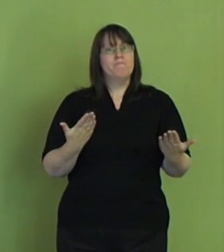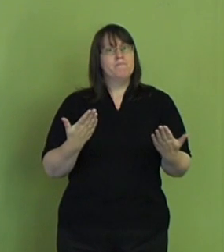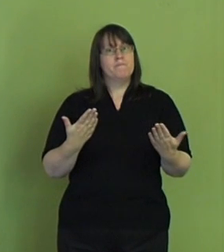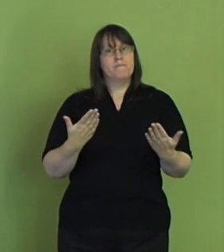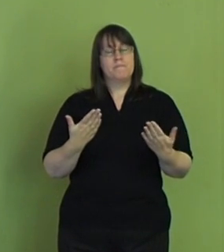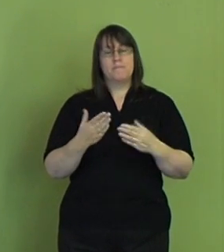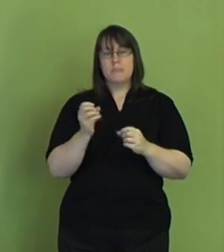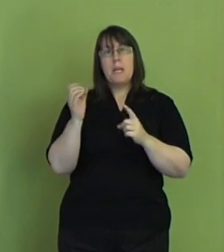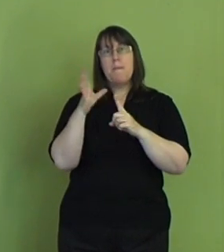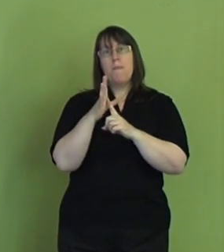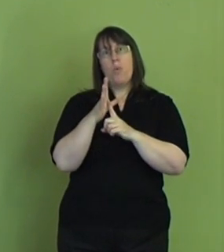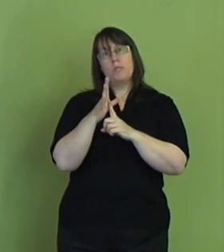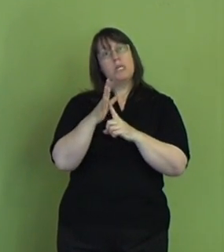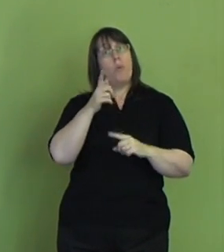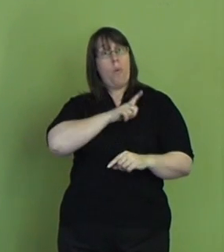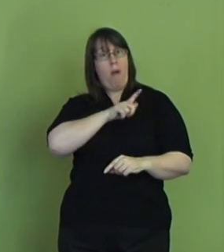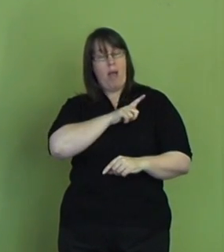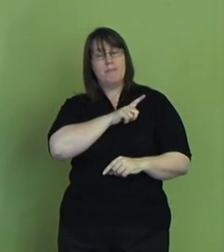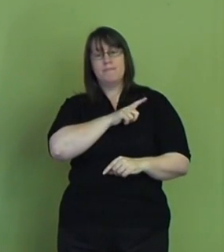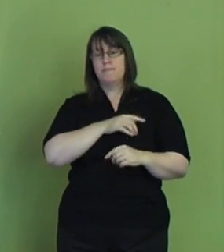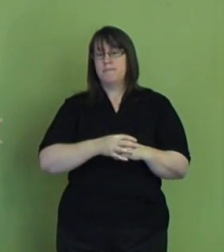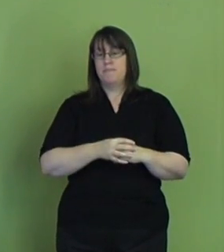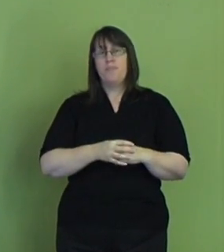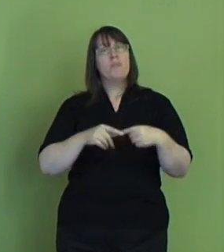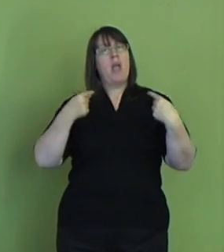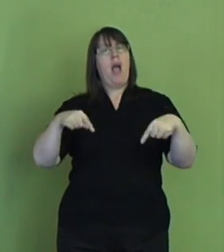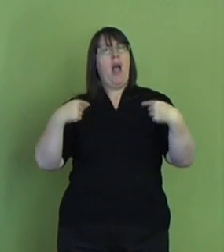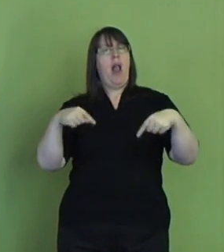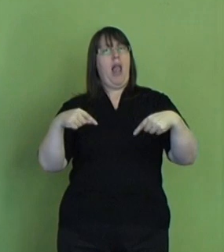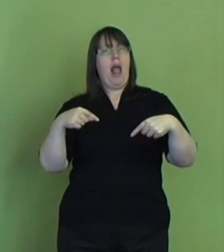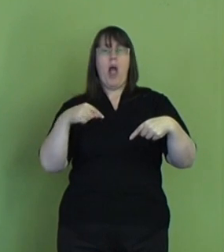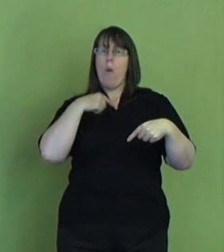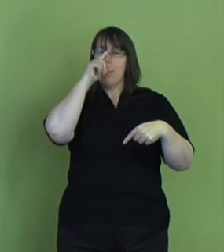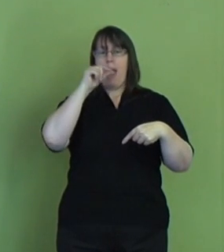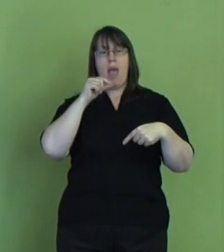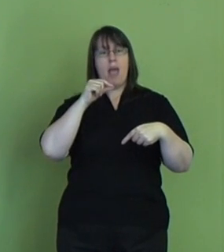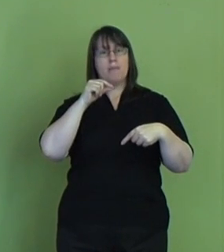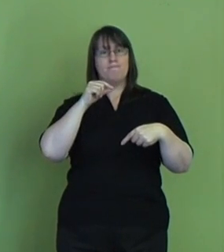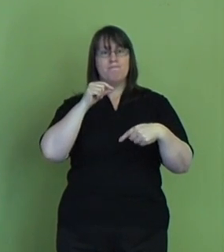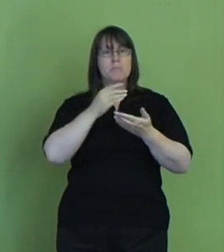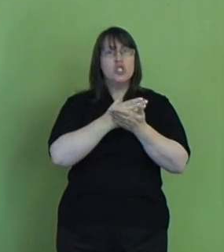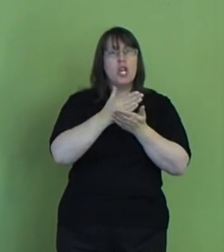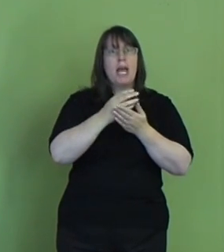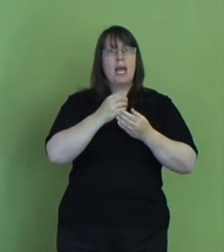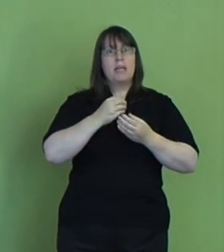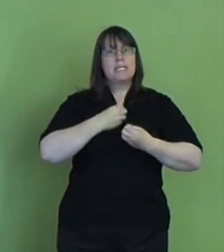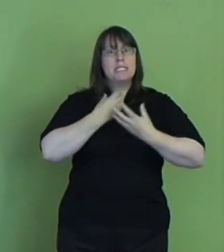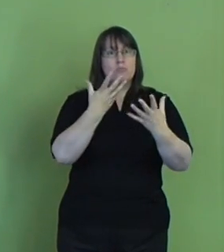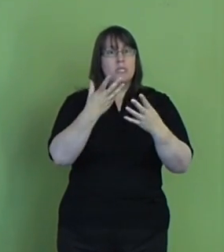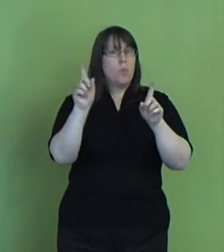can enable you to be able to share what's going on inside for you, inside your mind